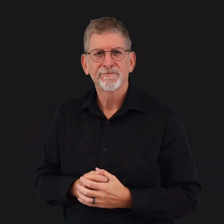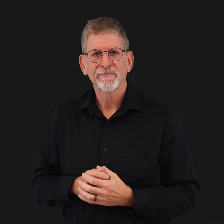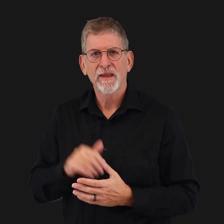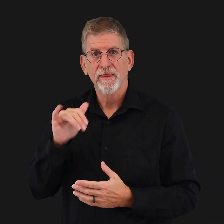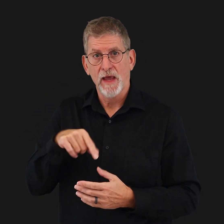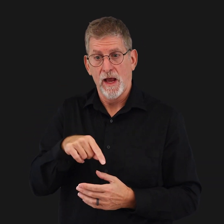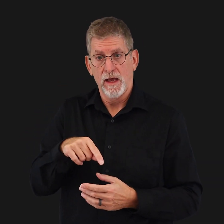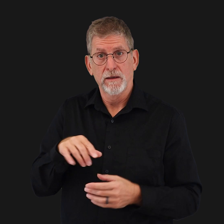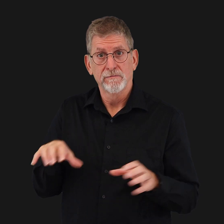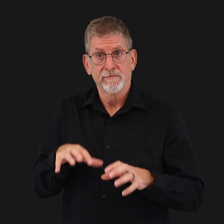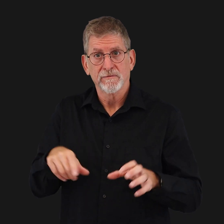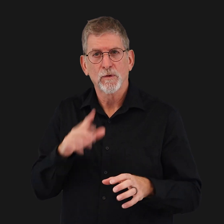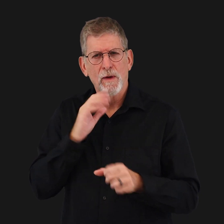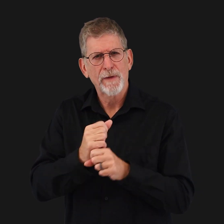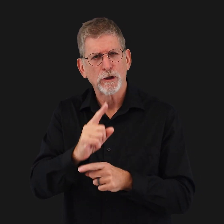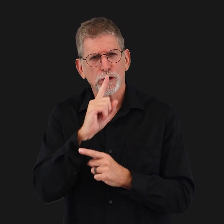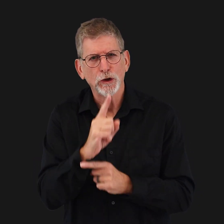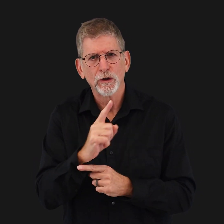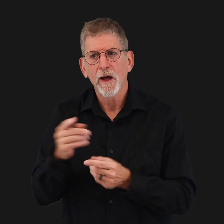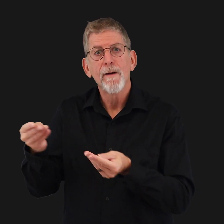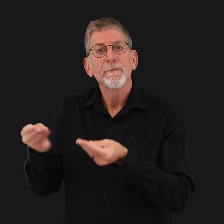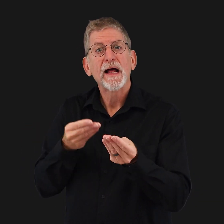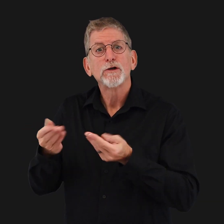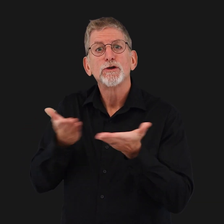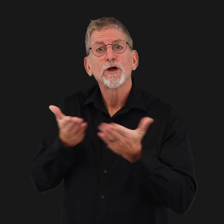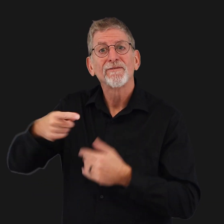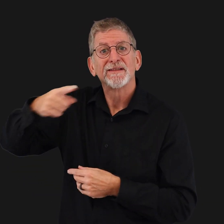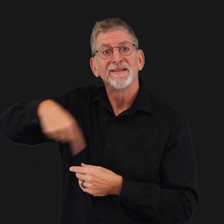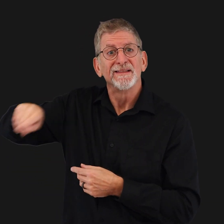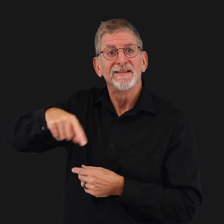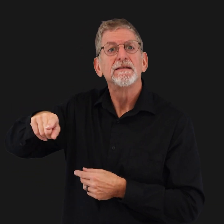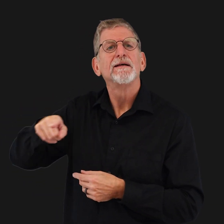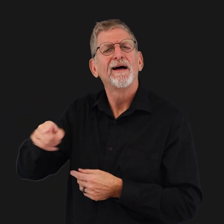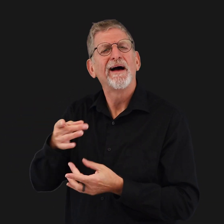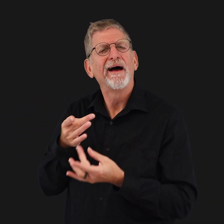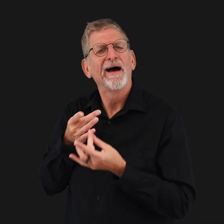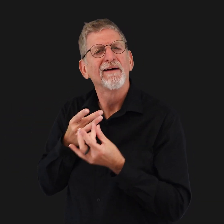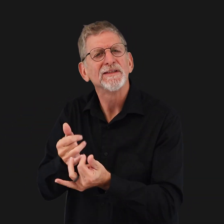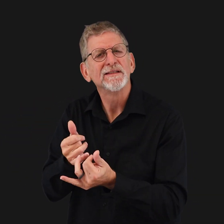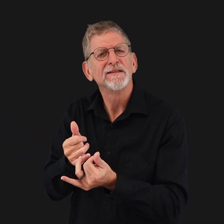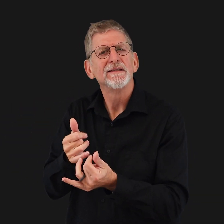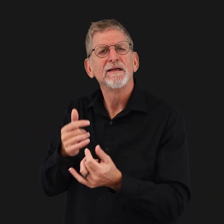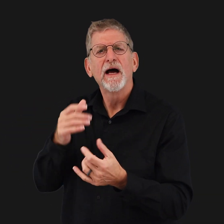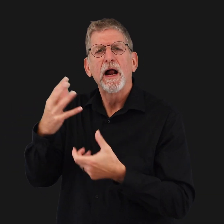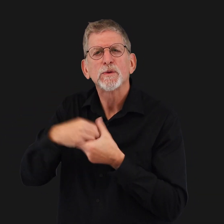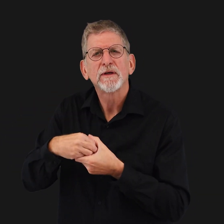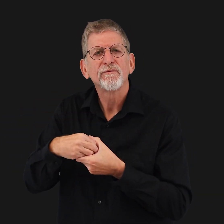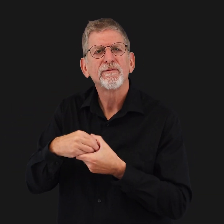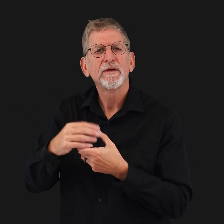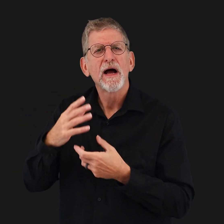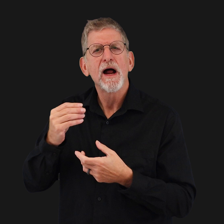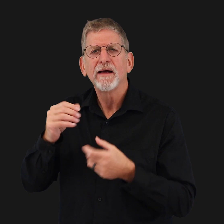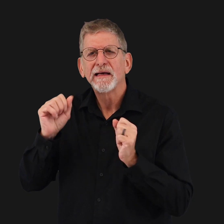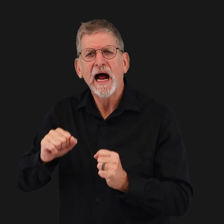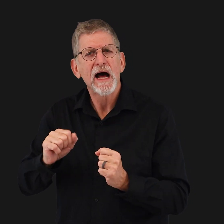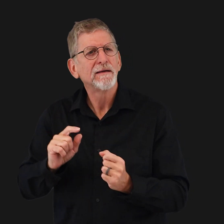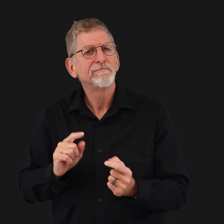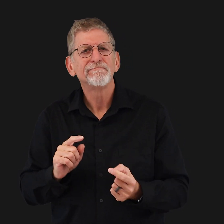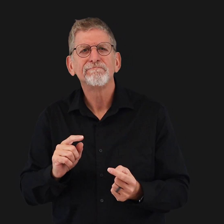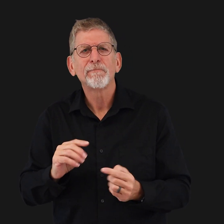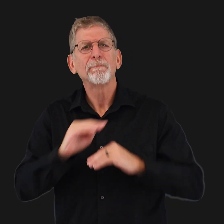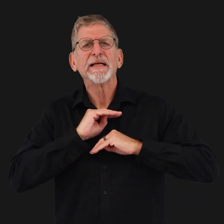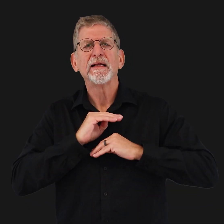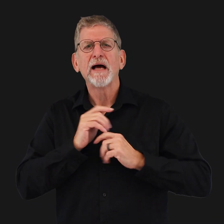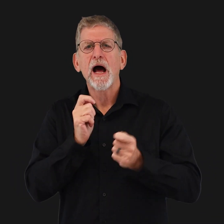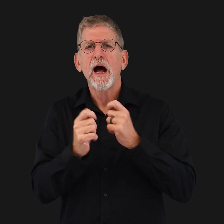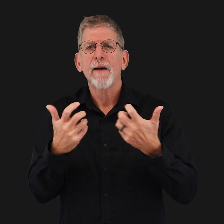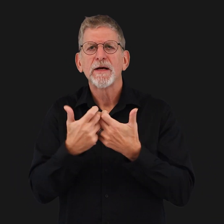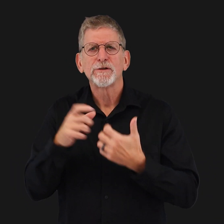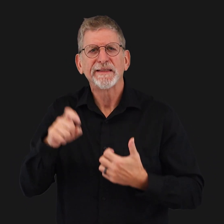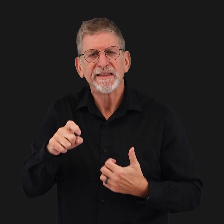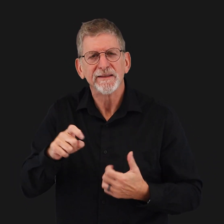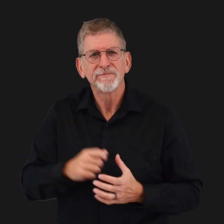This work will help ensure that Mediation services are efficient, inclusive and that we meet accommodation needs.